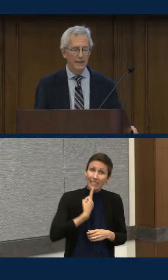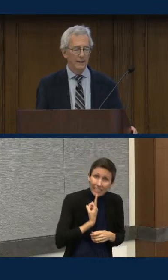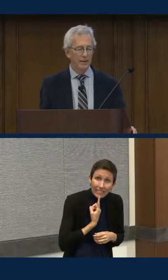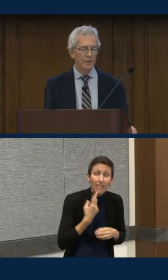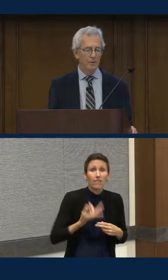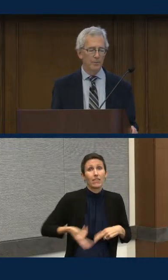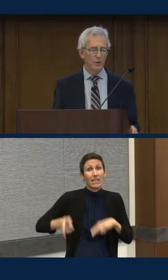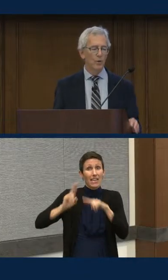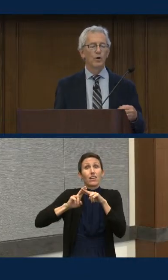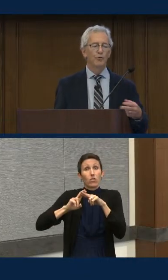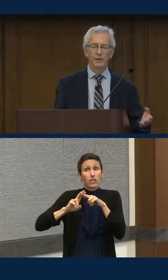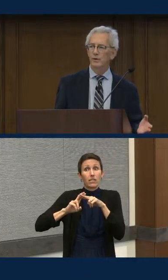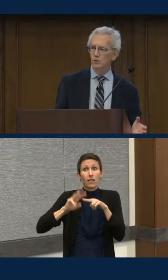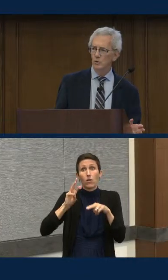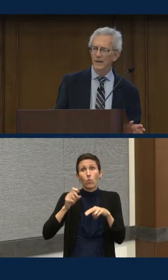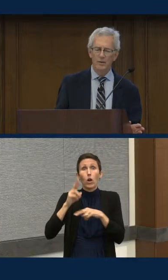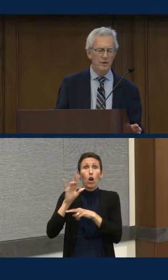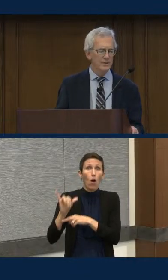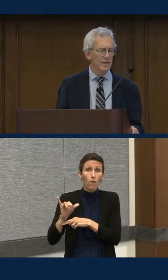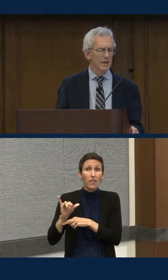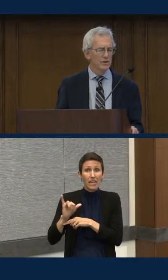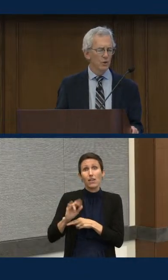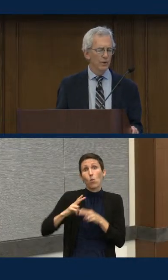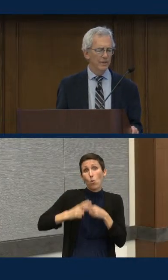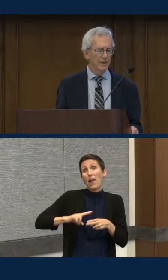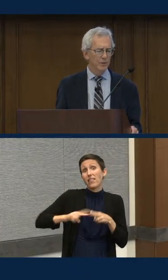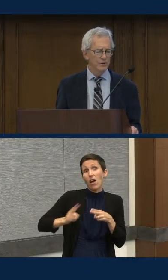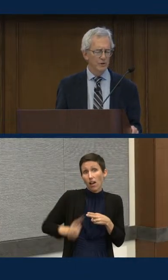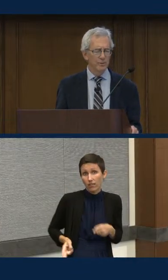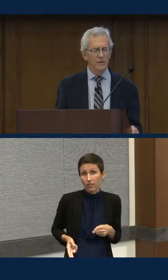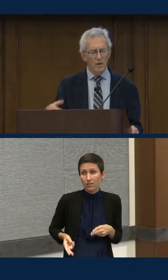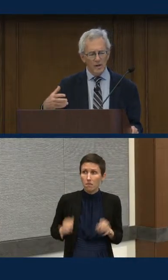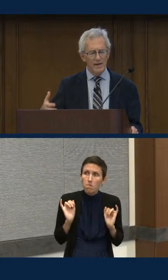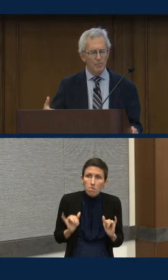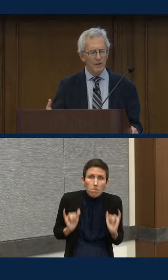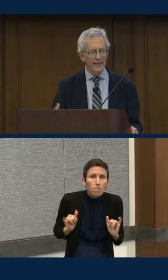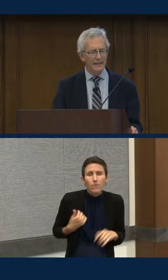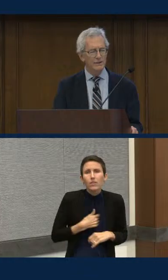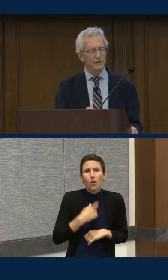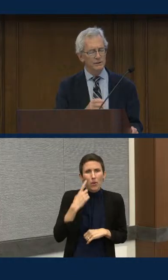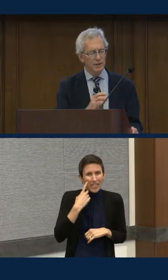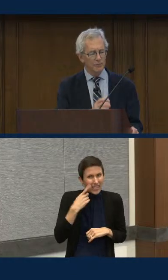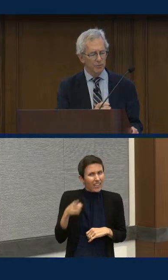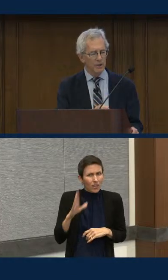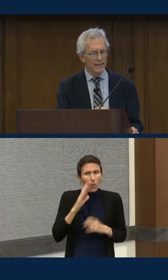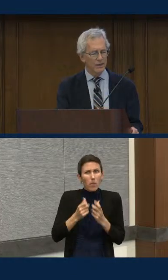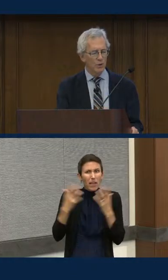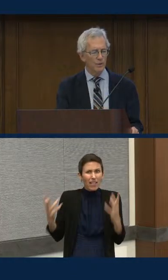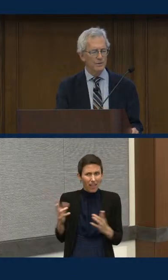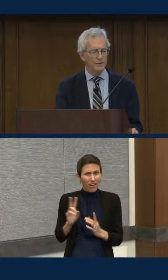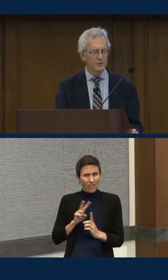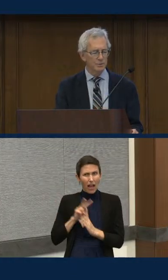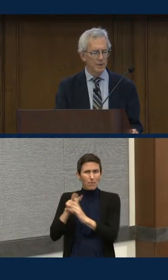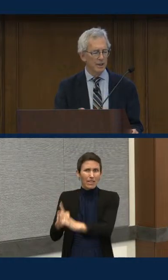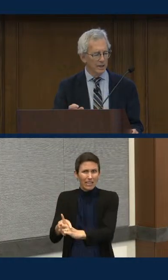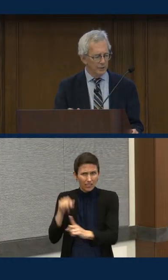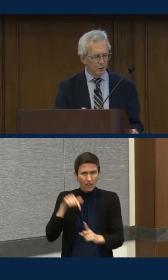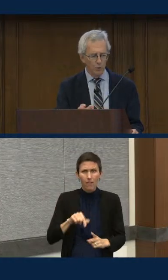in the Wegovy induced weight loss. So we think there is going to be a lot of